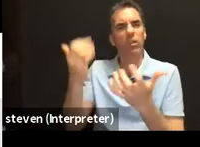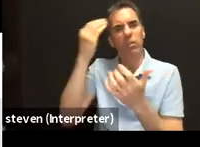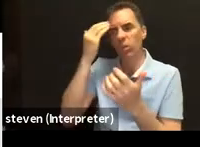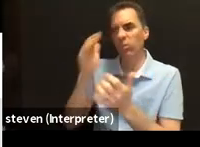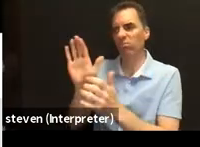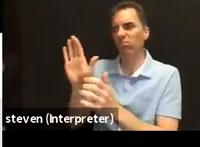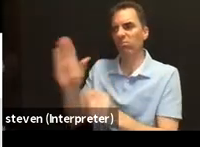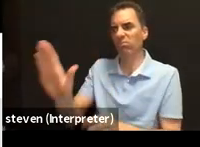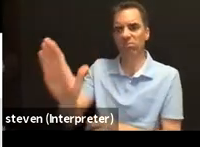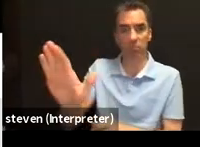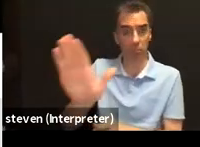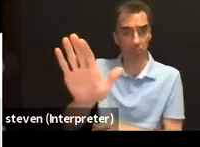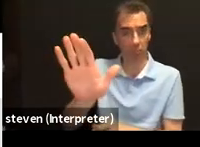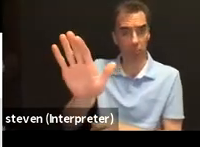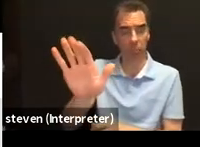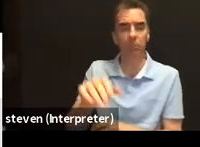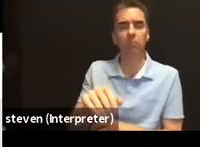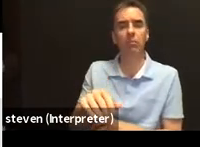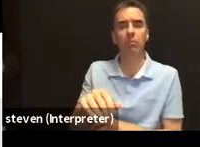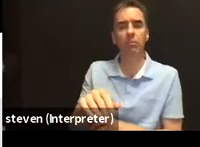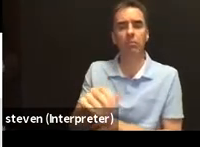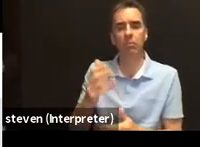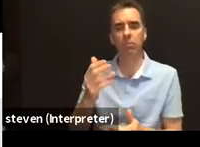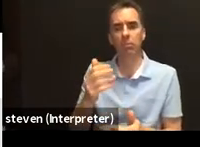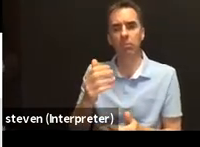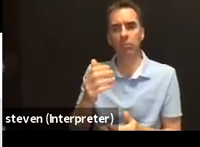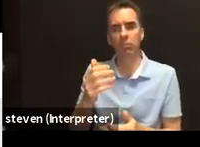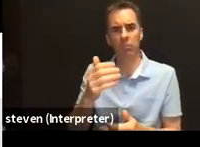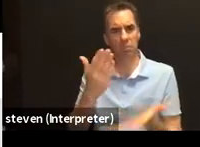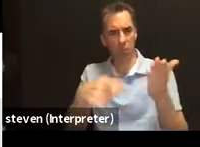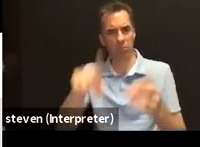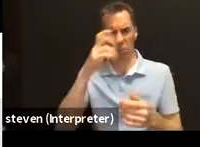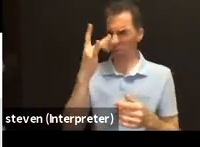maria.rodriguez: And it might seem weird of why we do it. The last three days of January, but for hot is